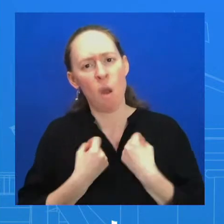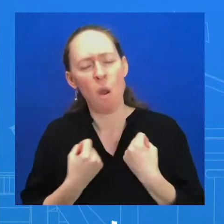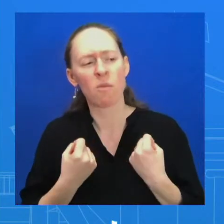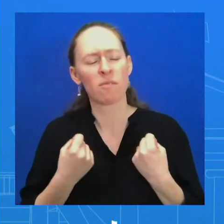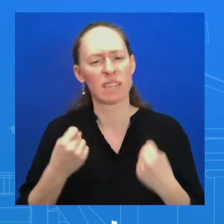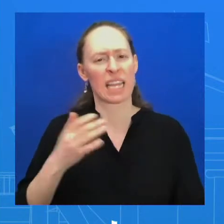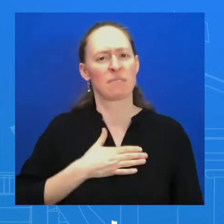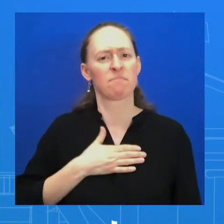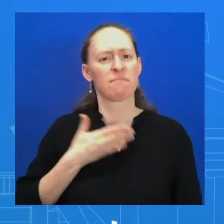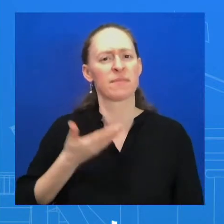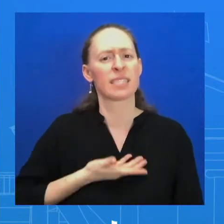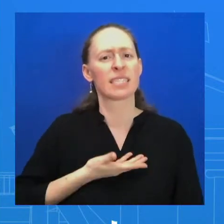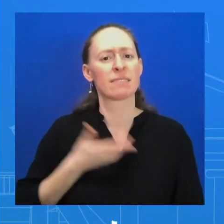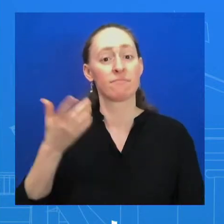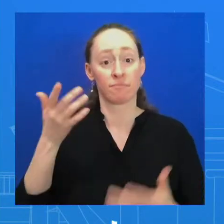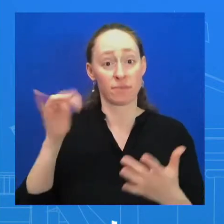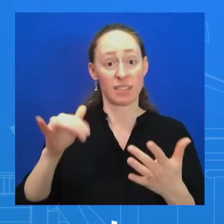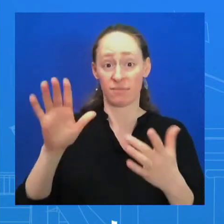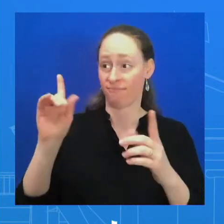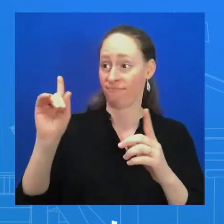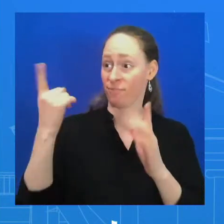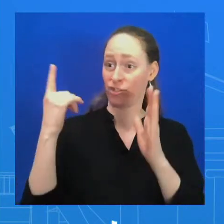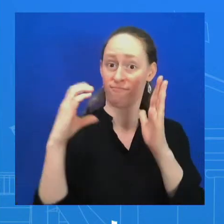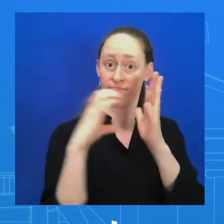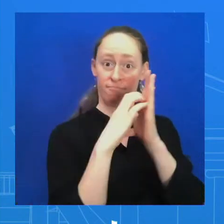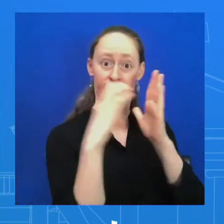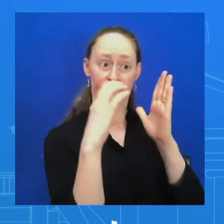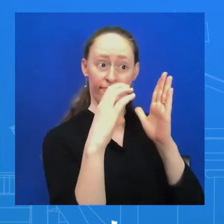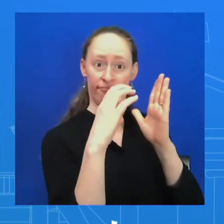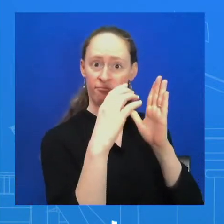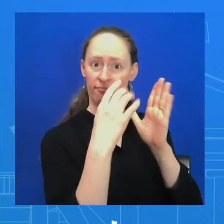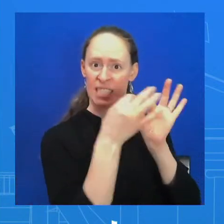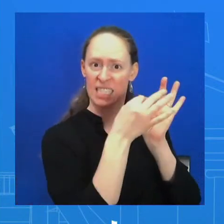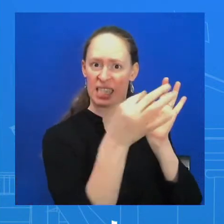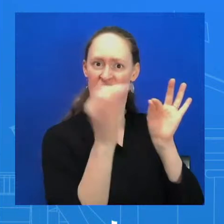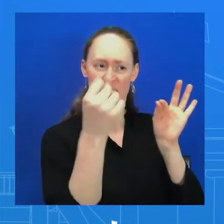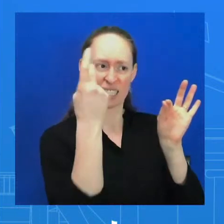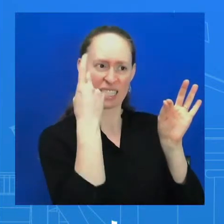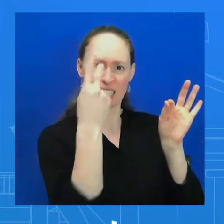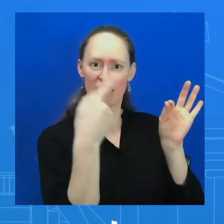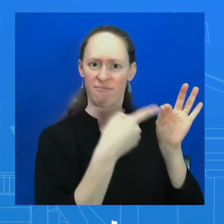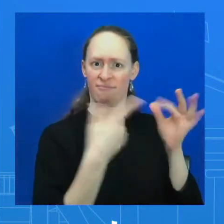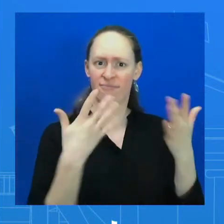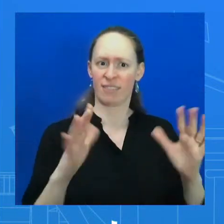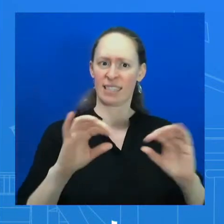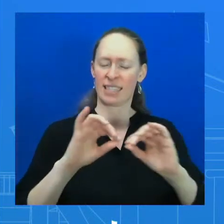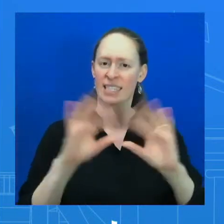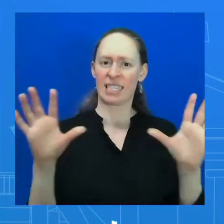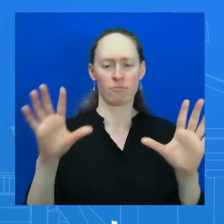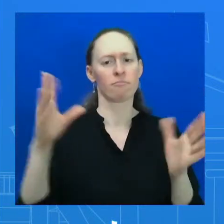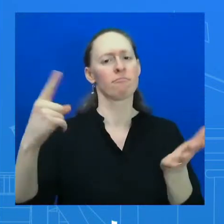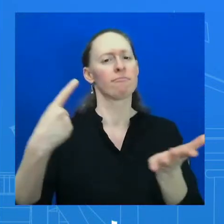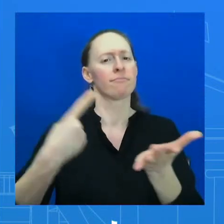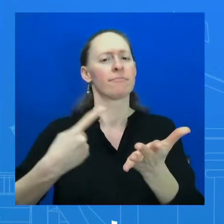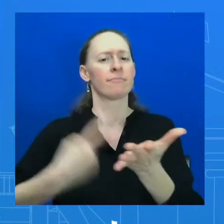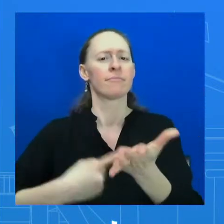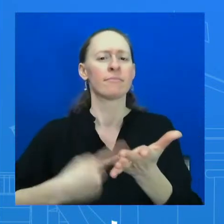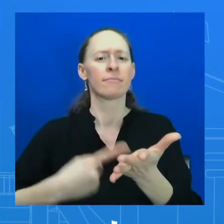President's statement from last night, and it speaks for itself. And he talked about how -- he talked about how there's more that needs to be done